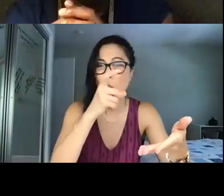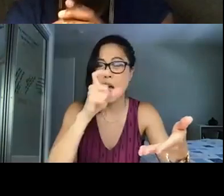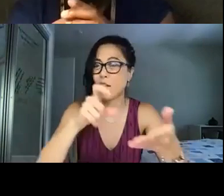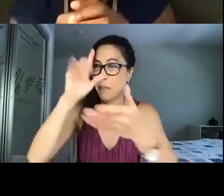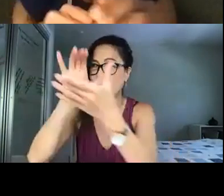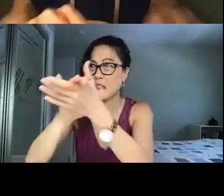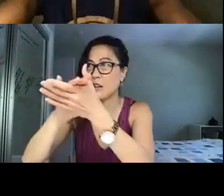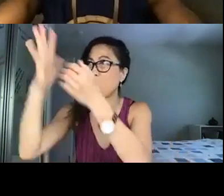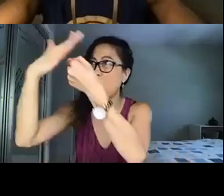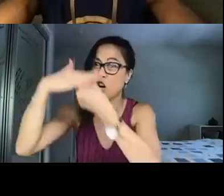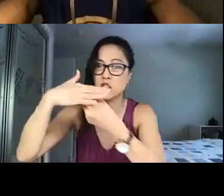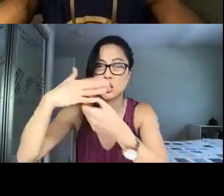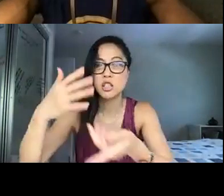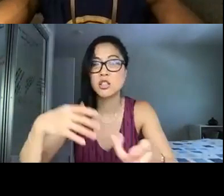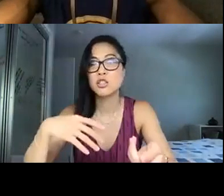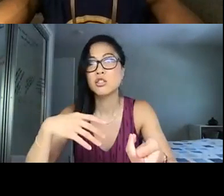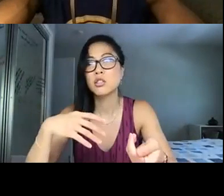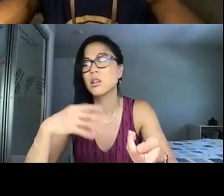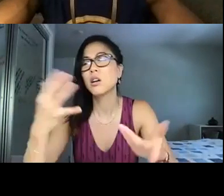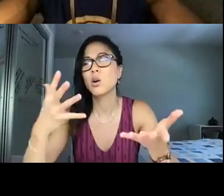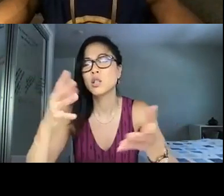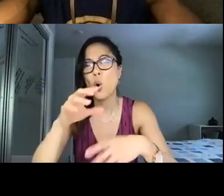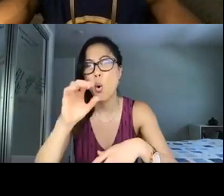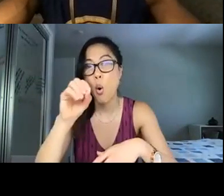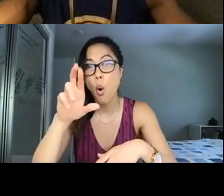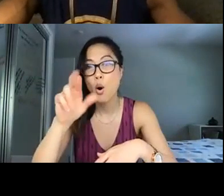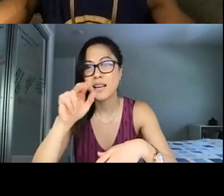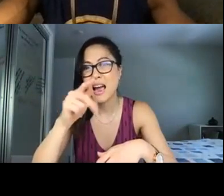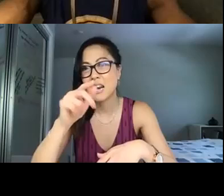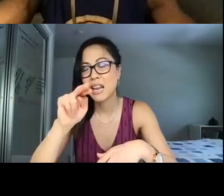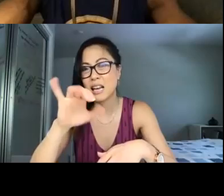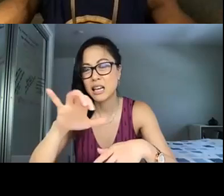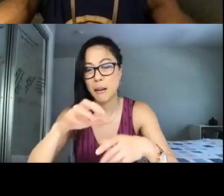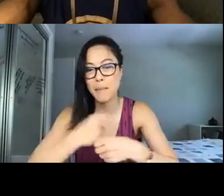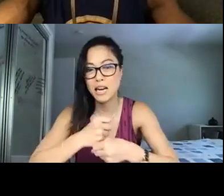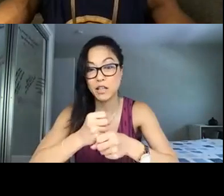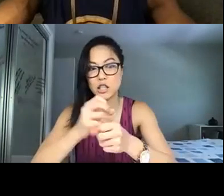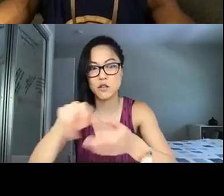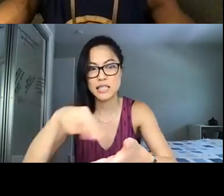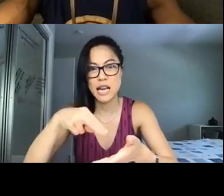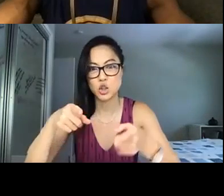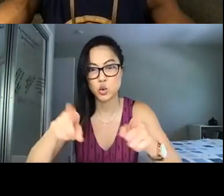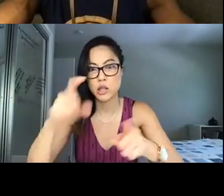What are your thoughts on organic manifestations of dance in the protest this week? We have seem crop house diasporas as well as social dances all